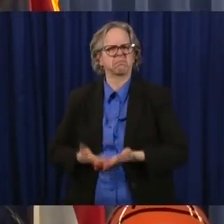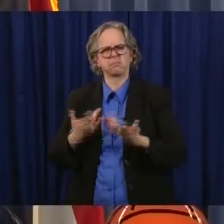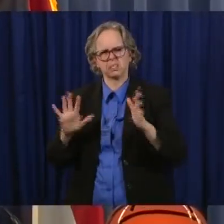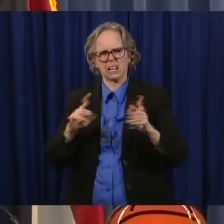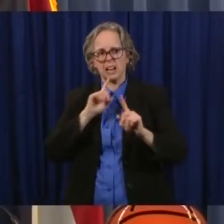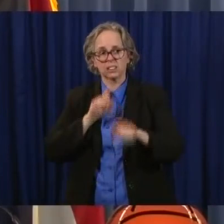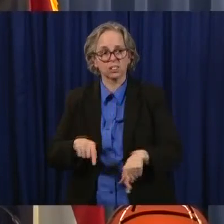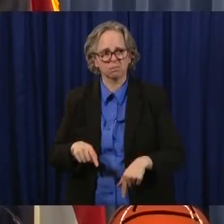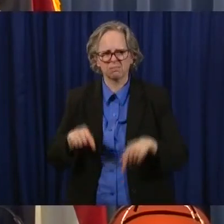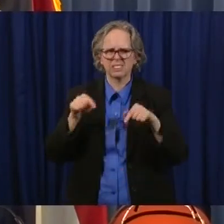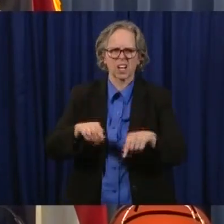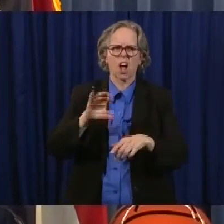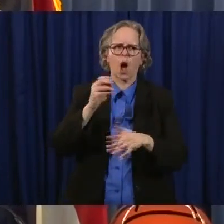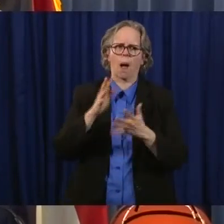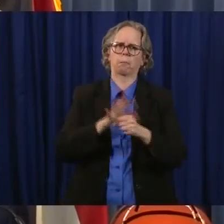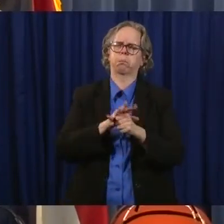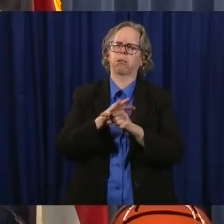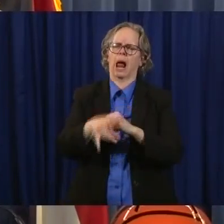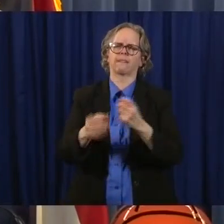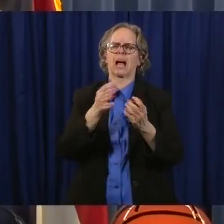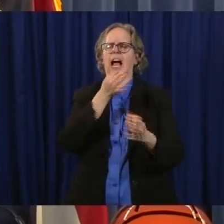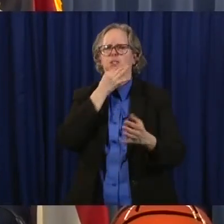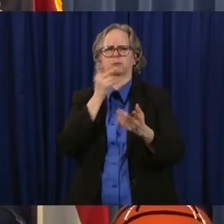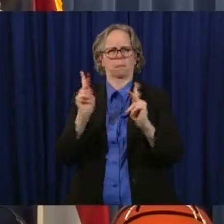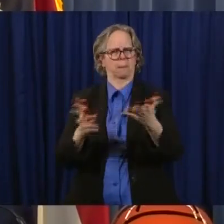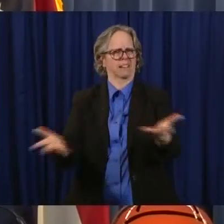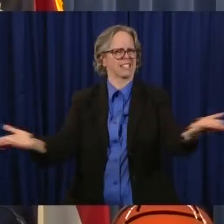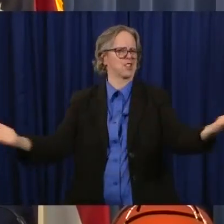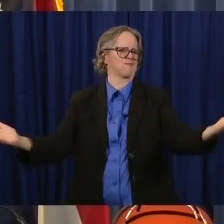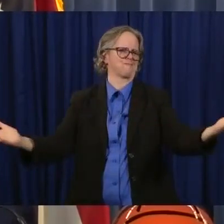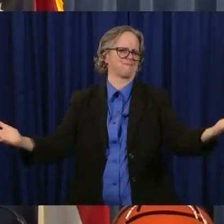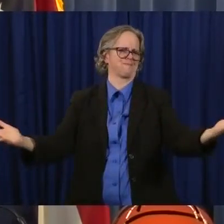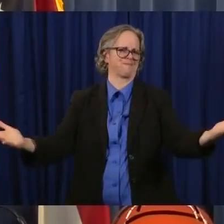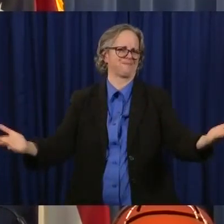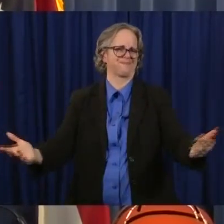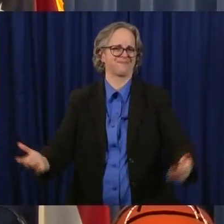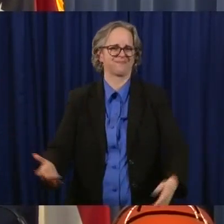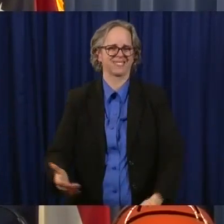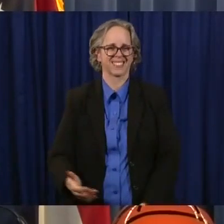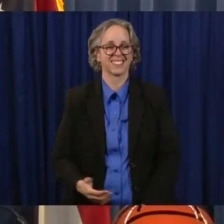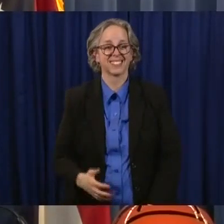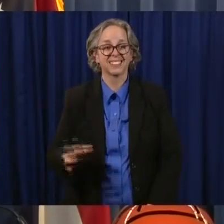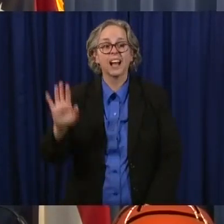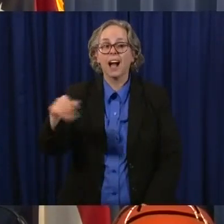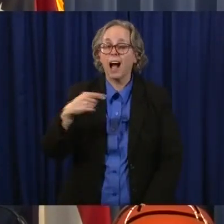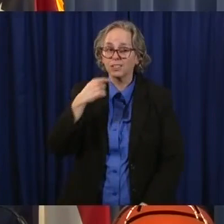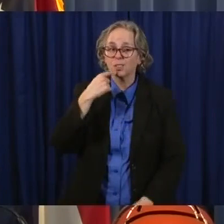FUTURE ABOUT FOOD SAFETY, AND VERY CONFIDENT THAT WE HAVE ANSWERED THEM TO A GREAT DEGREE WITH RESEARCH WE HAVE ALREADY DONE AND WE ARE IN GOOD HANDS